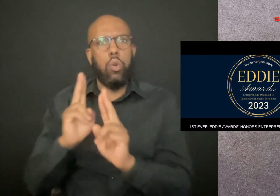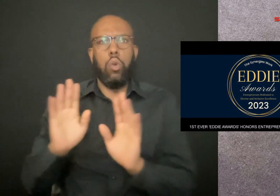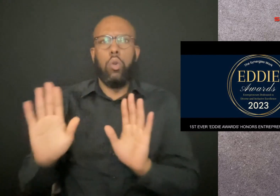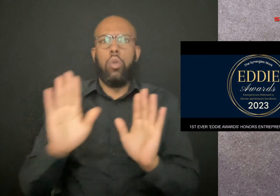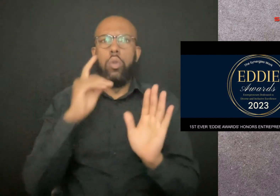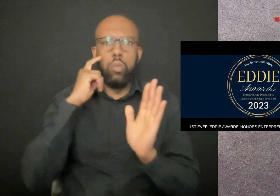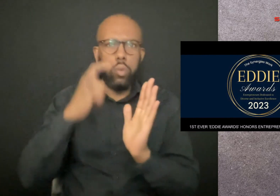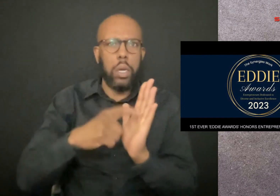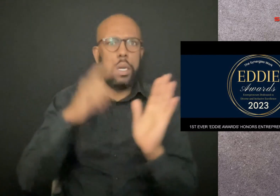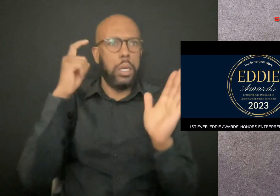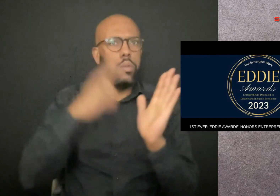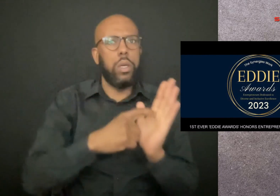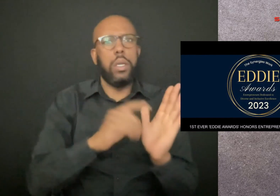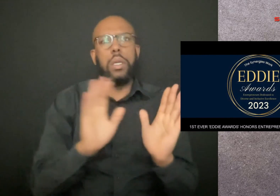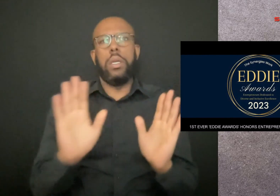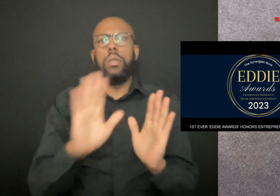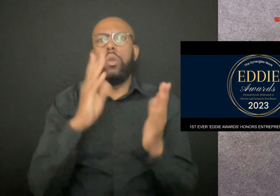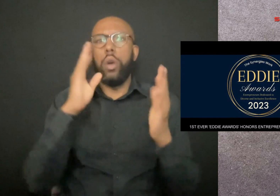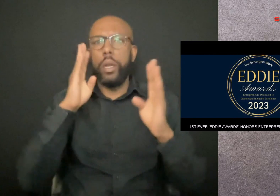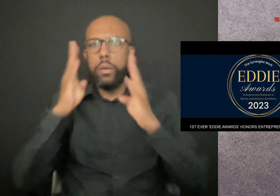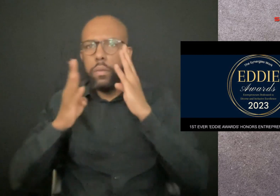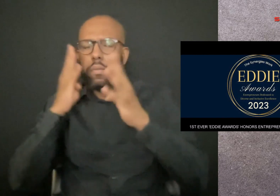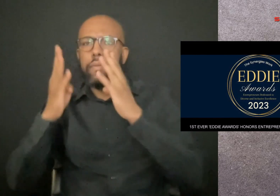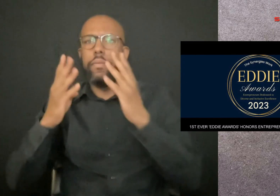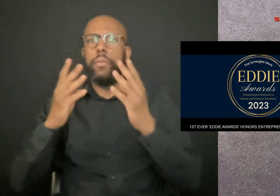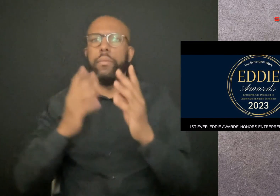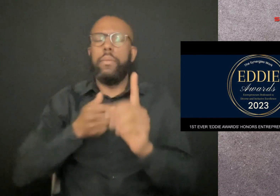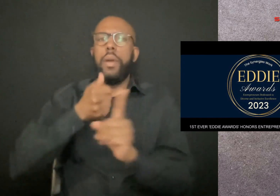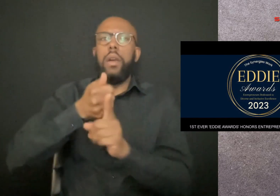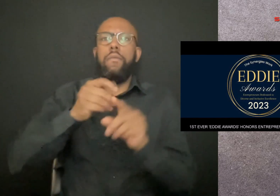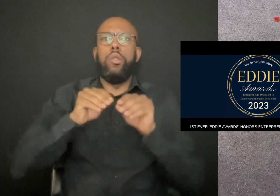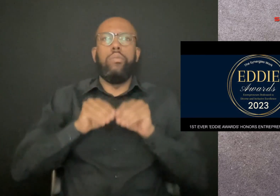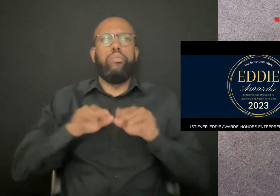recognized for their Innovative and impactful business leadership.